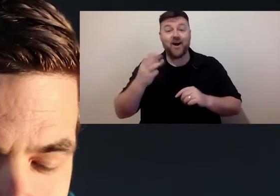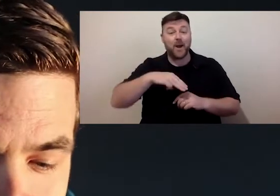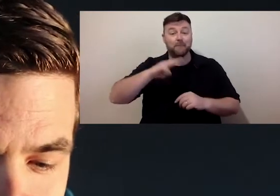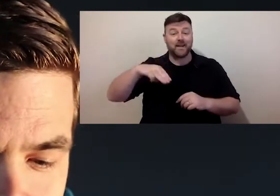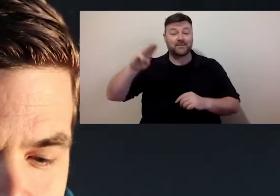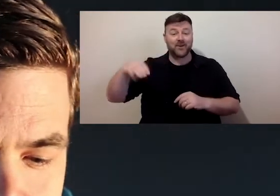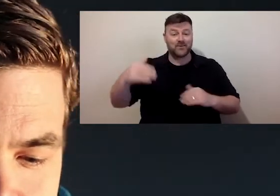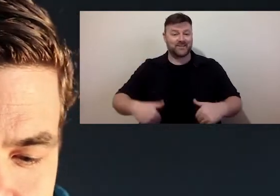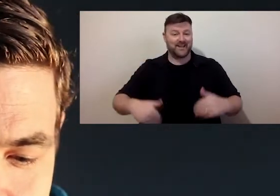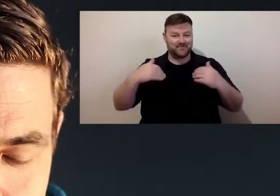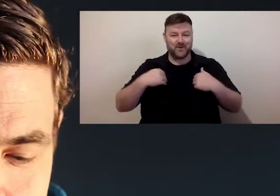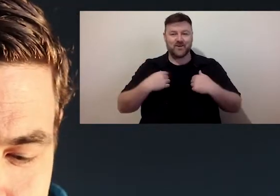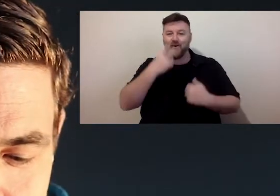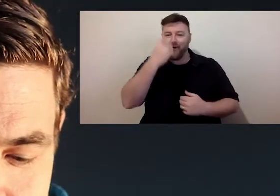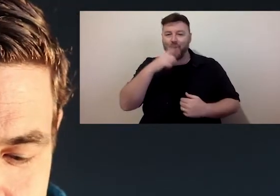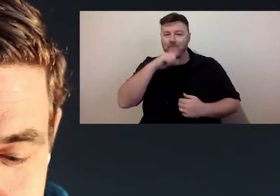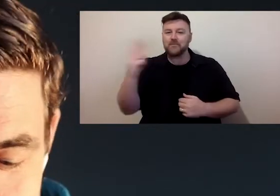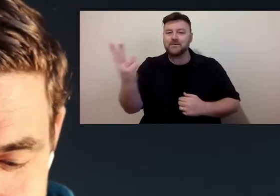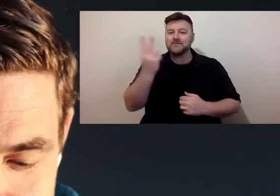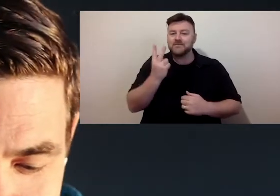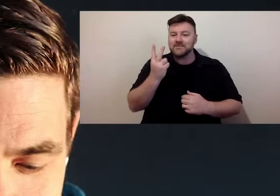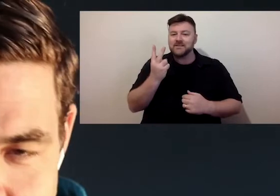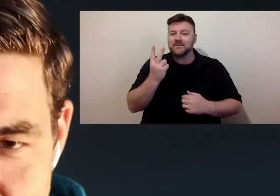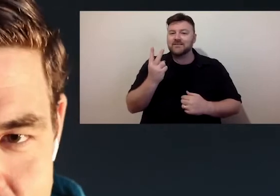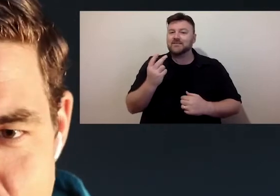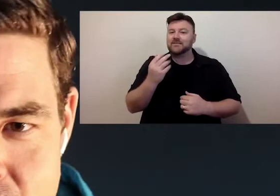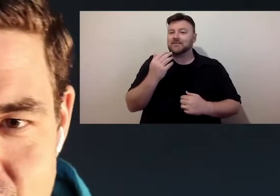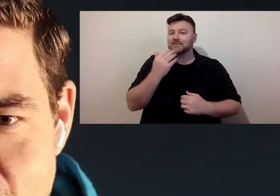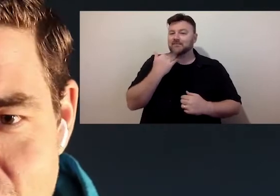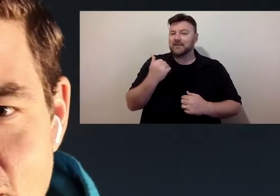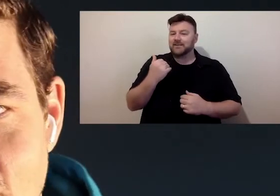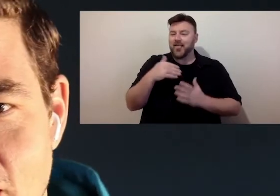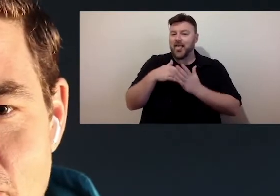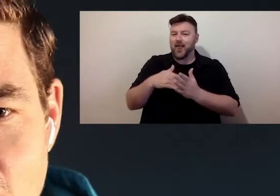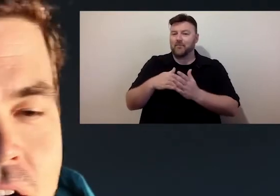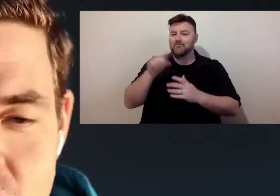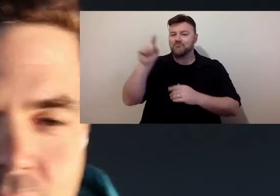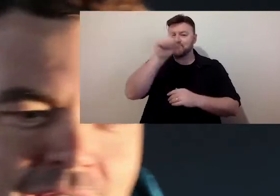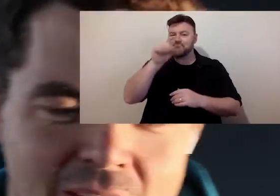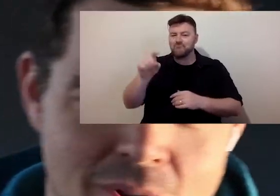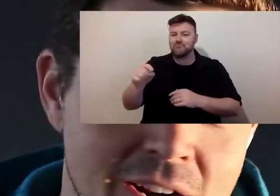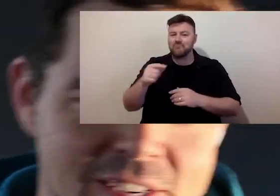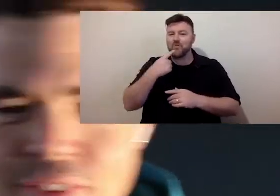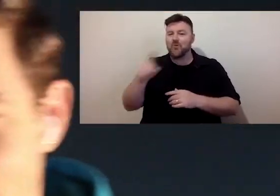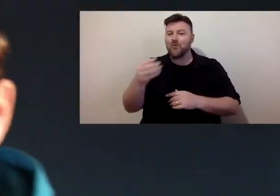came up to be ask me if I could help them complete their self checkout on the menu screen. And I wasn't wearing any red - I definitely